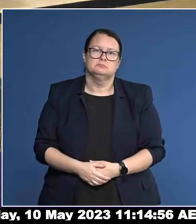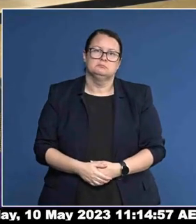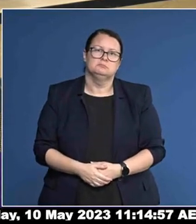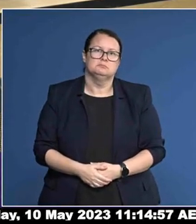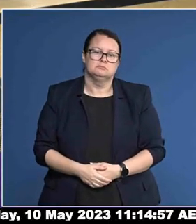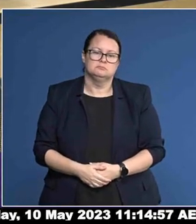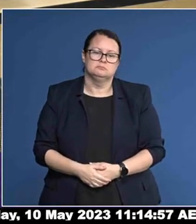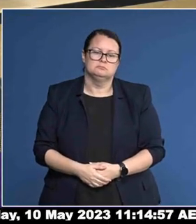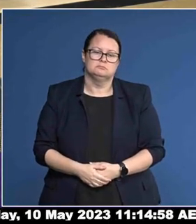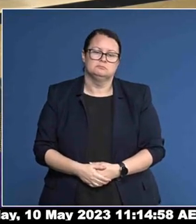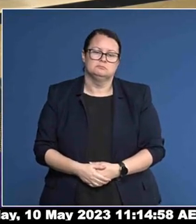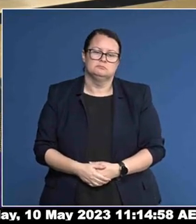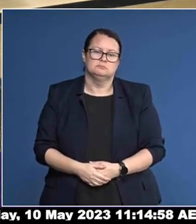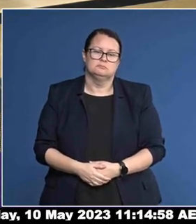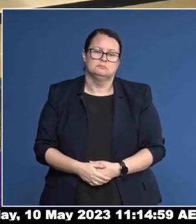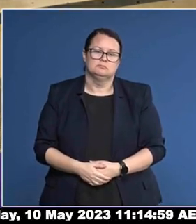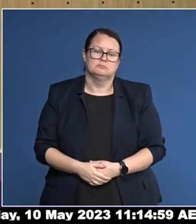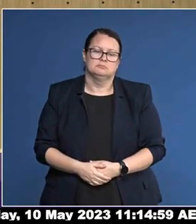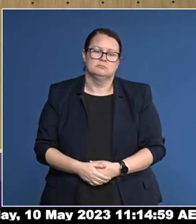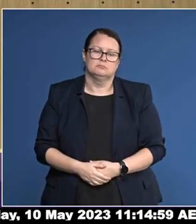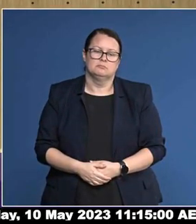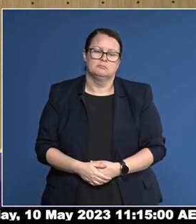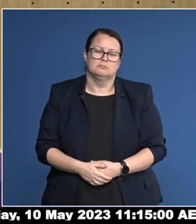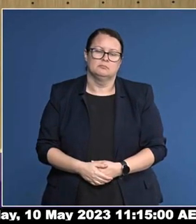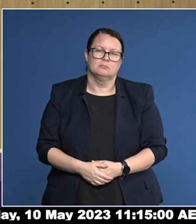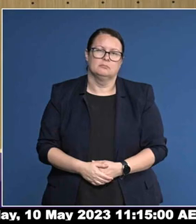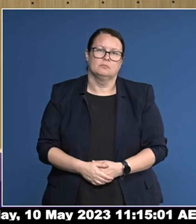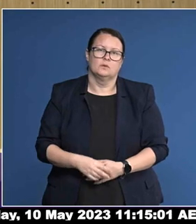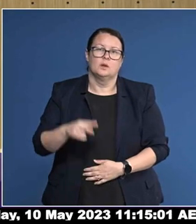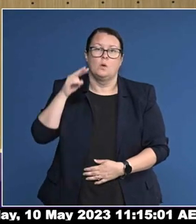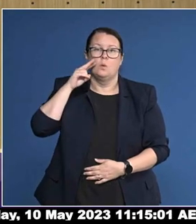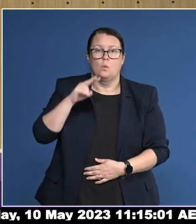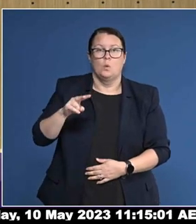It is, looking at what the function of the behaviour may be, to then